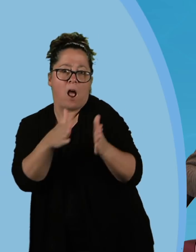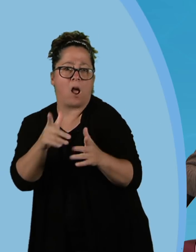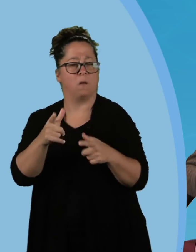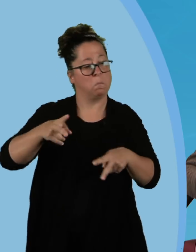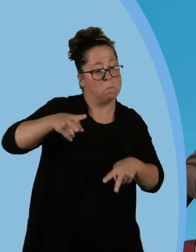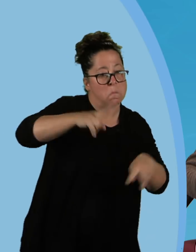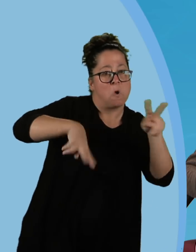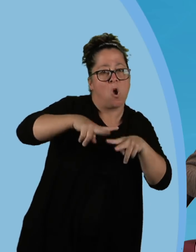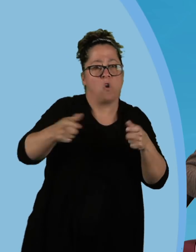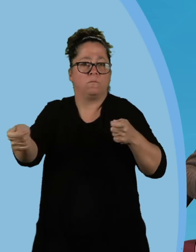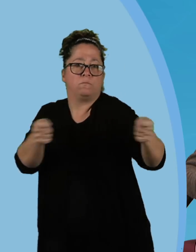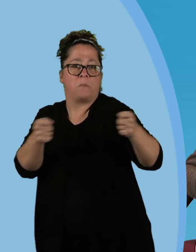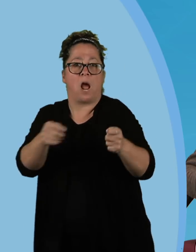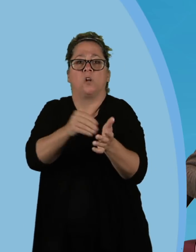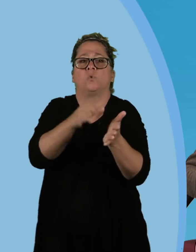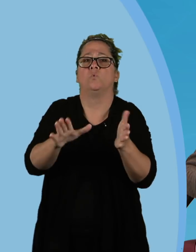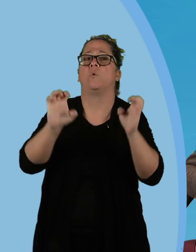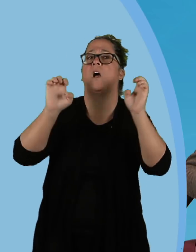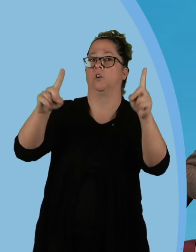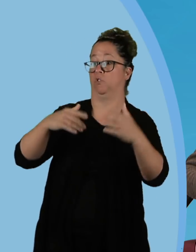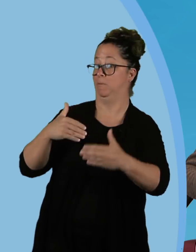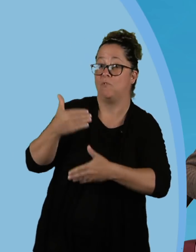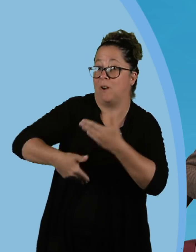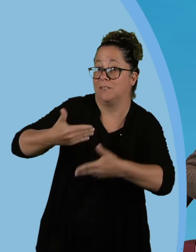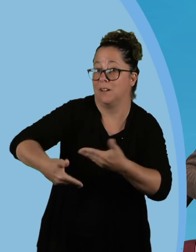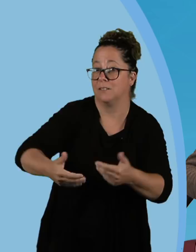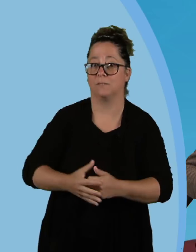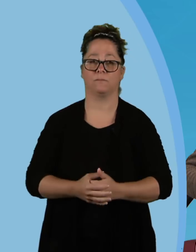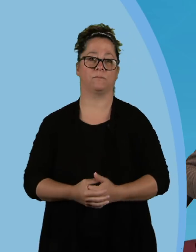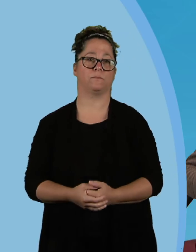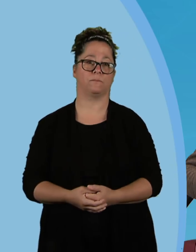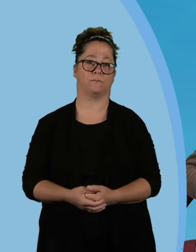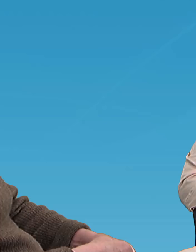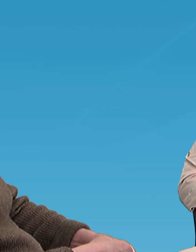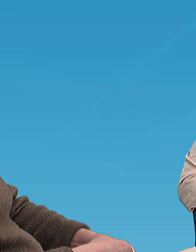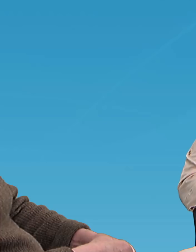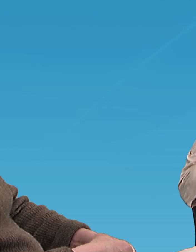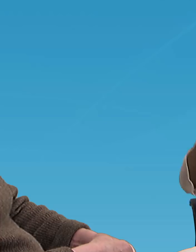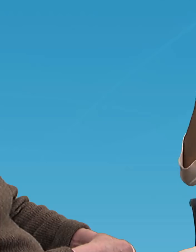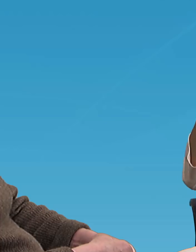and monitoring and managing the student's educational process.